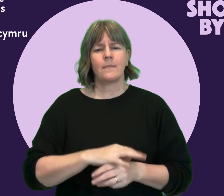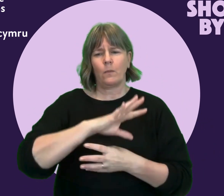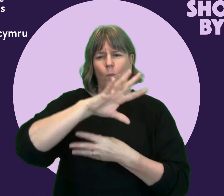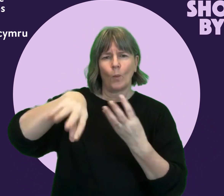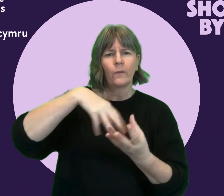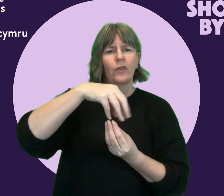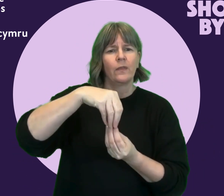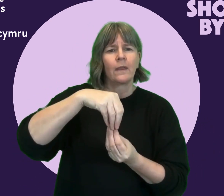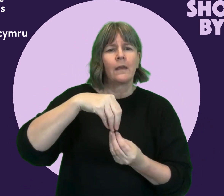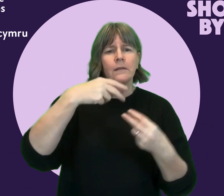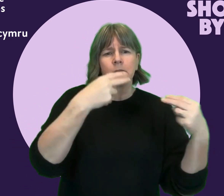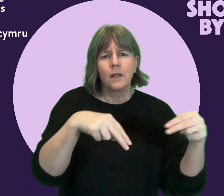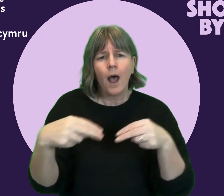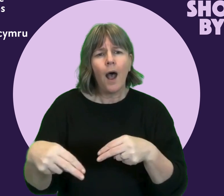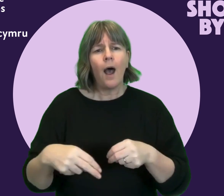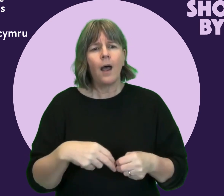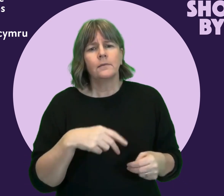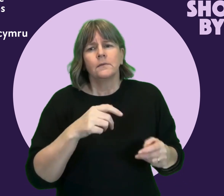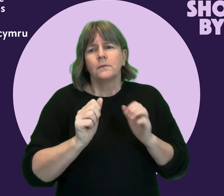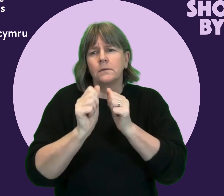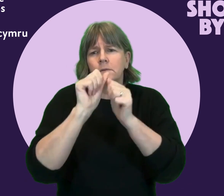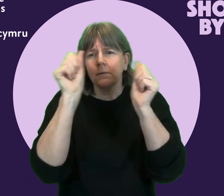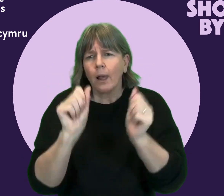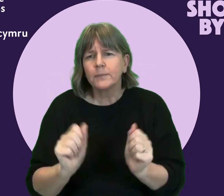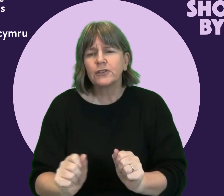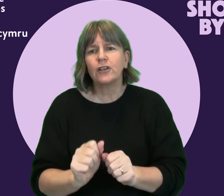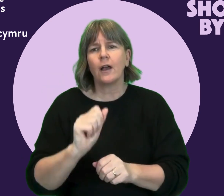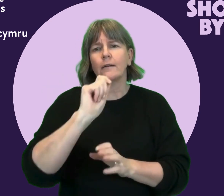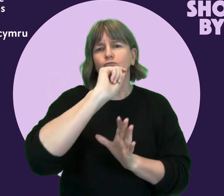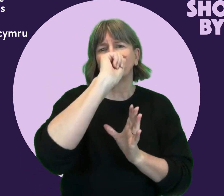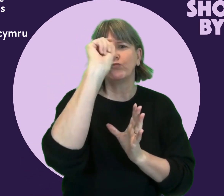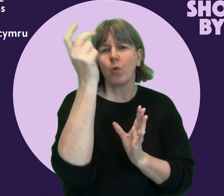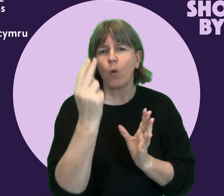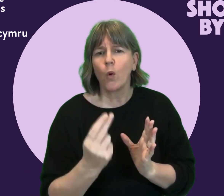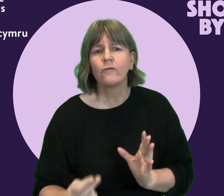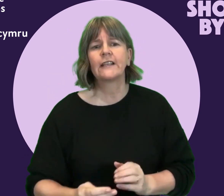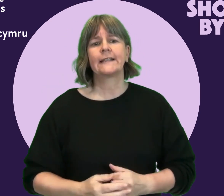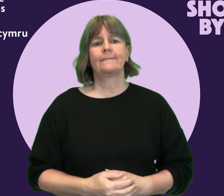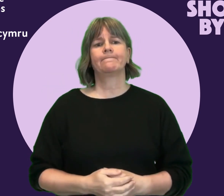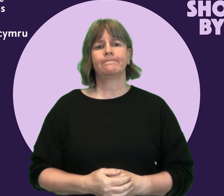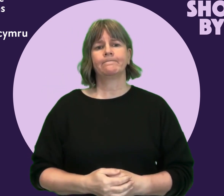weaves together dance, sculpture and drawing.